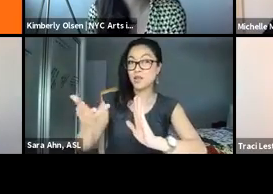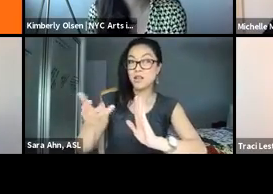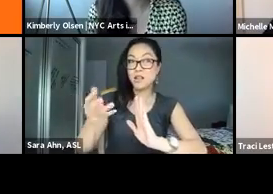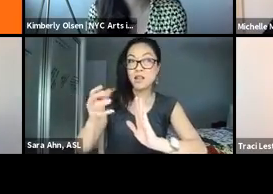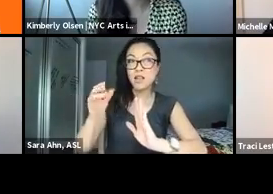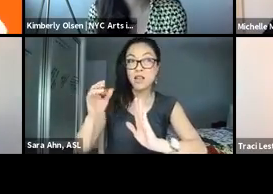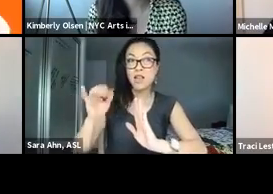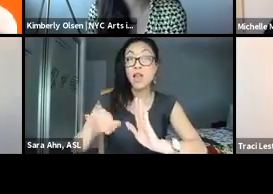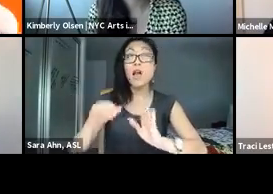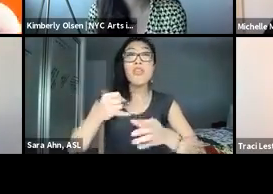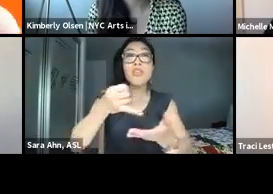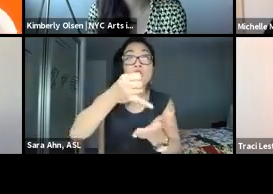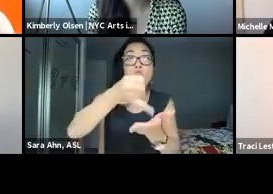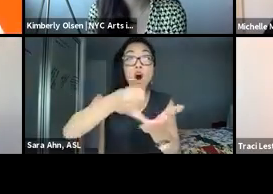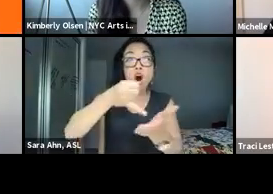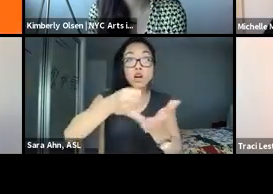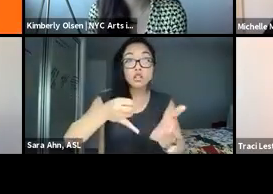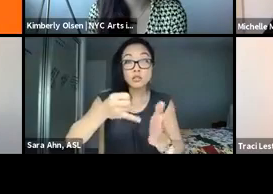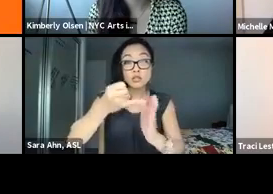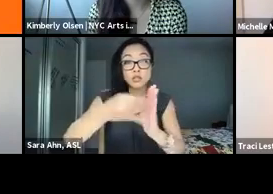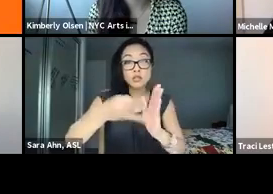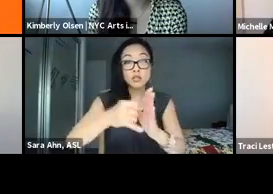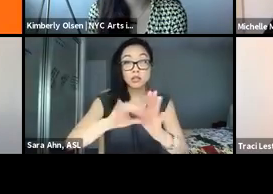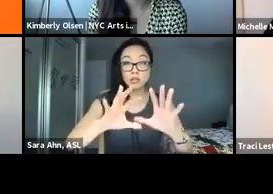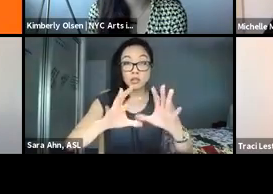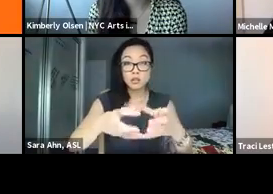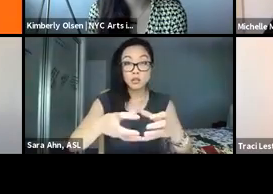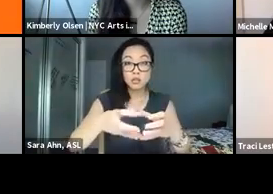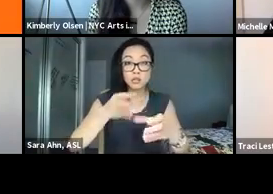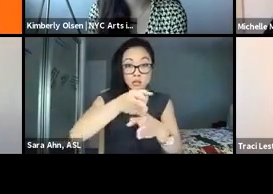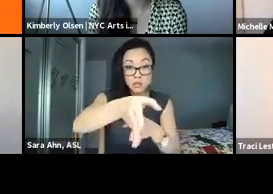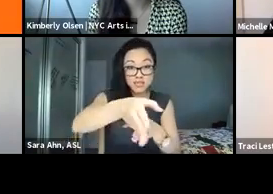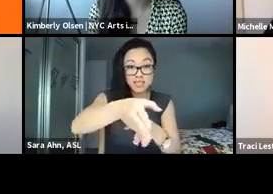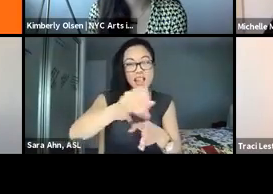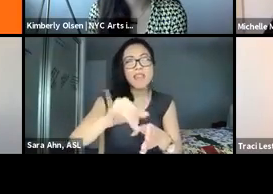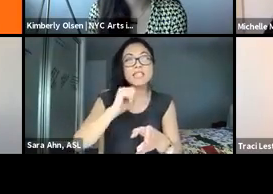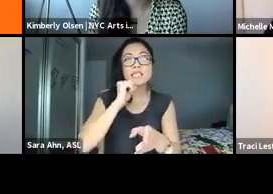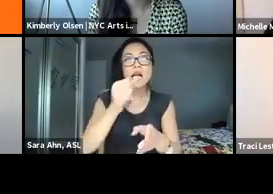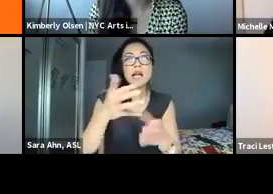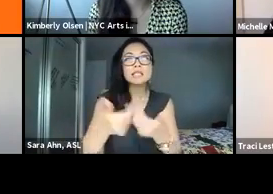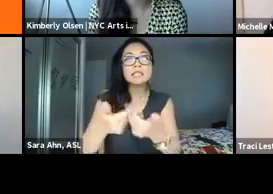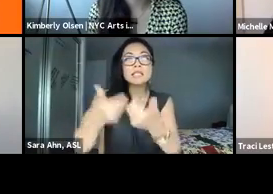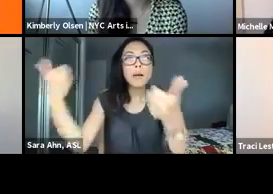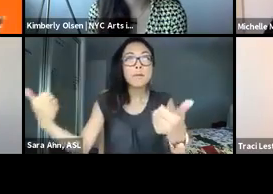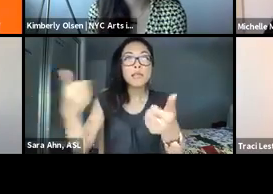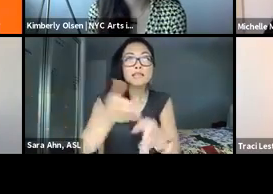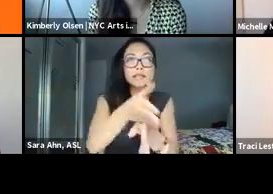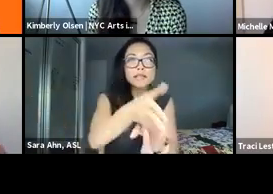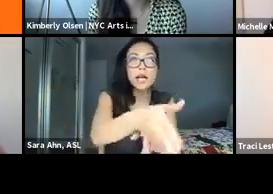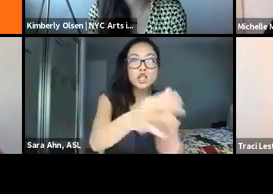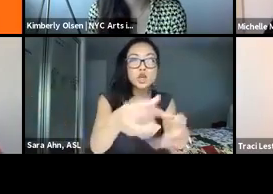The entire staff at Ballet Hispanico who is cleaning the building, who is maintaining